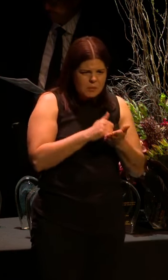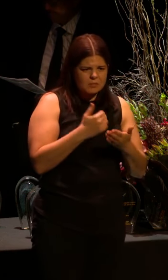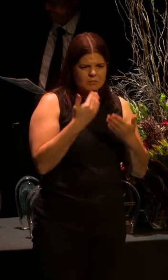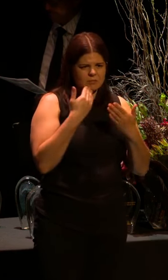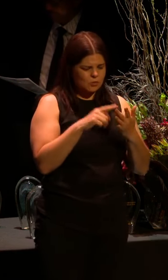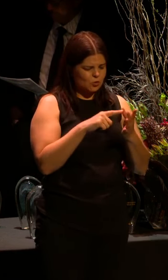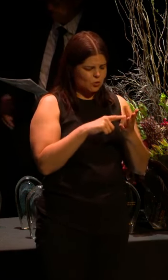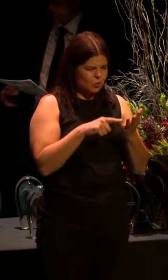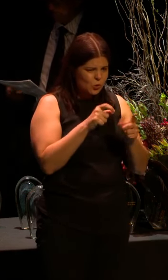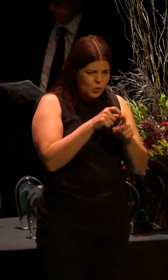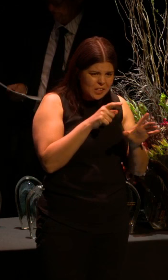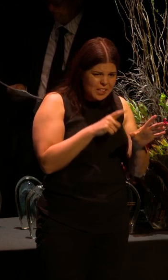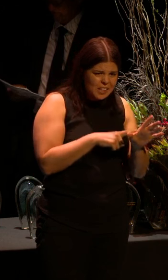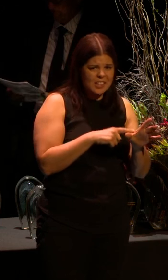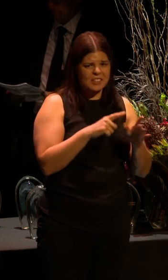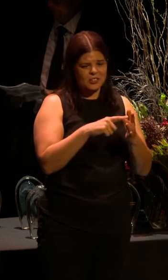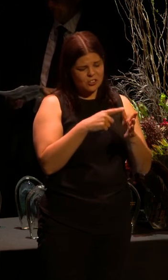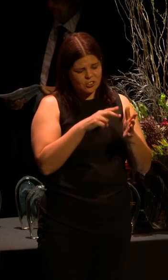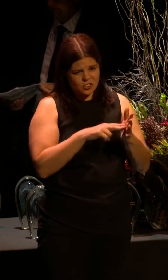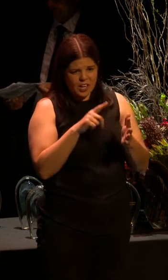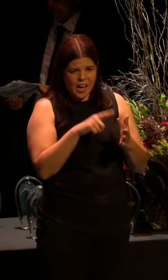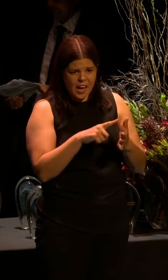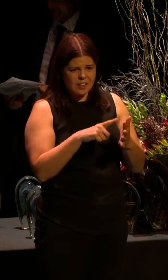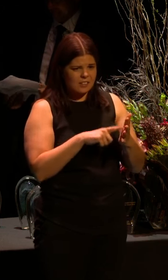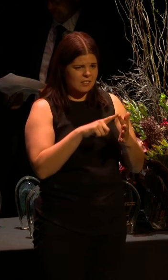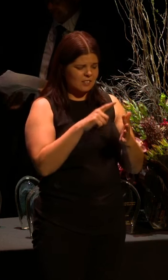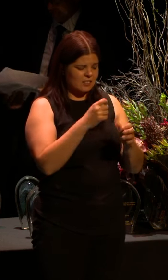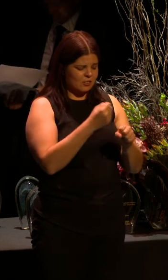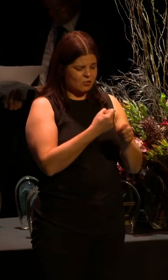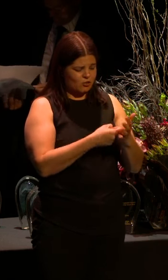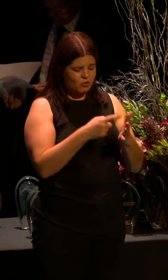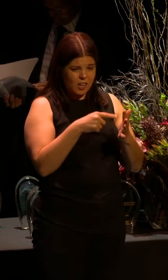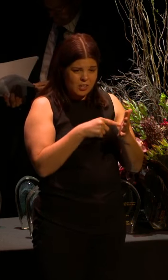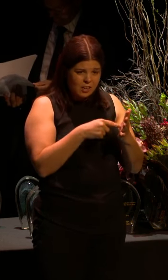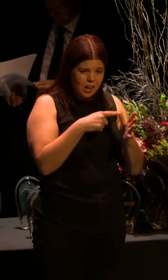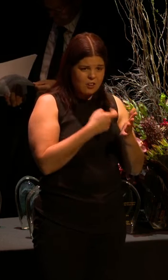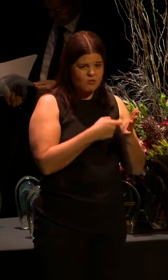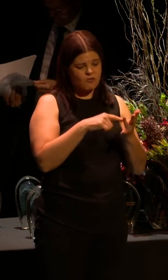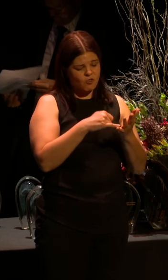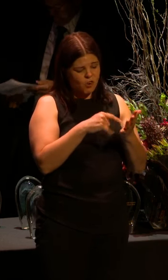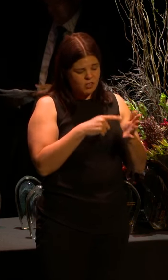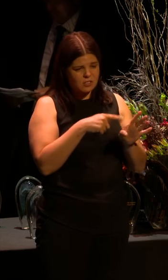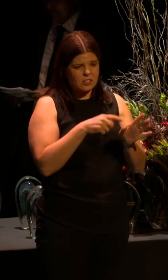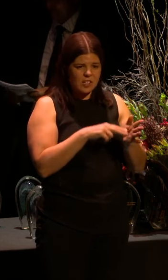Jane Godwin, Margrete Lamond, Rosalind Price and Erica Wagner.